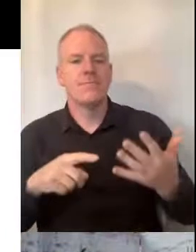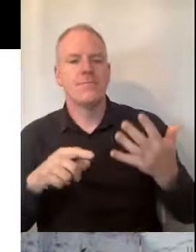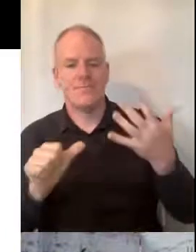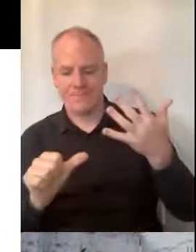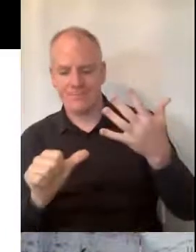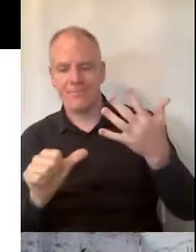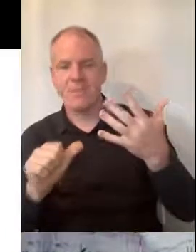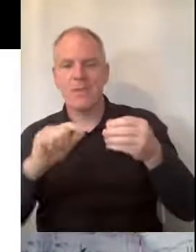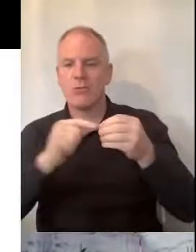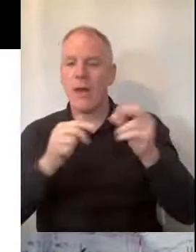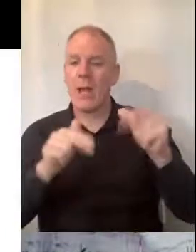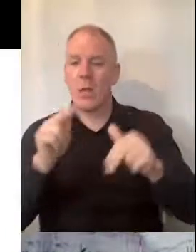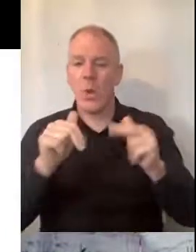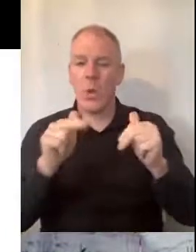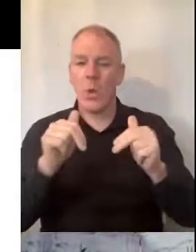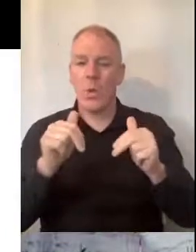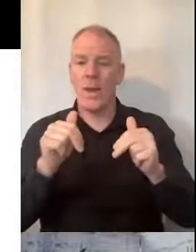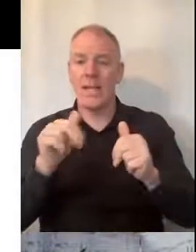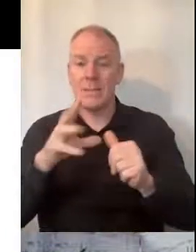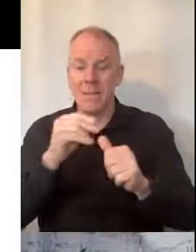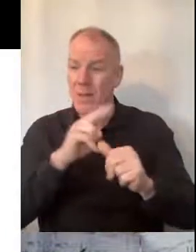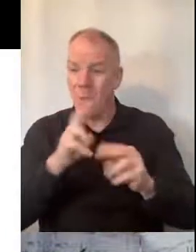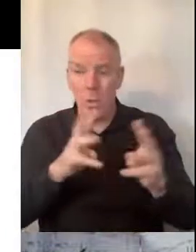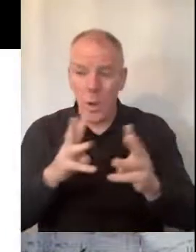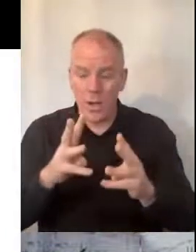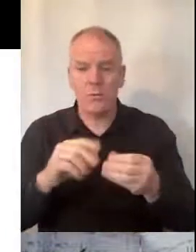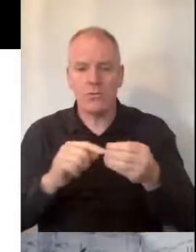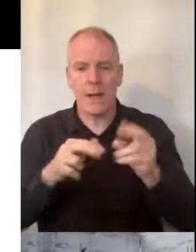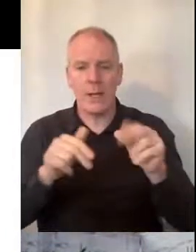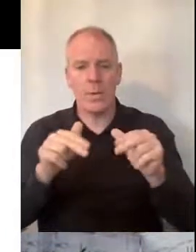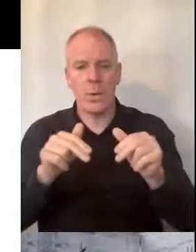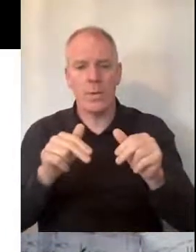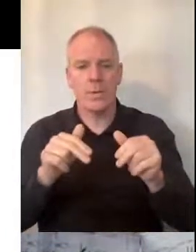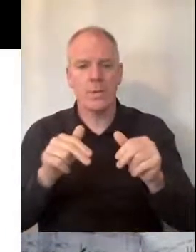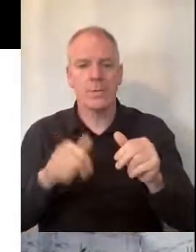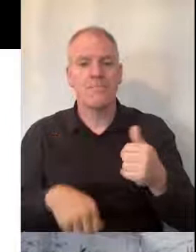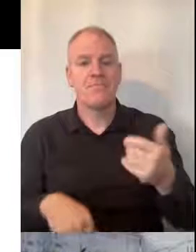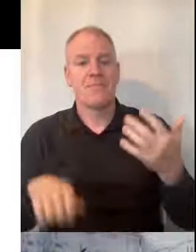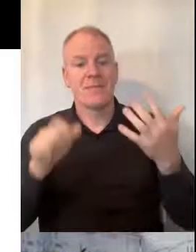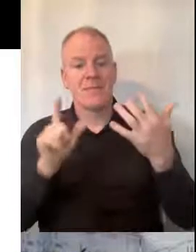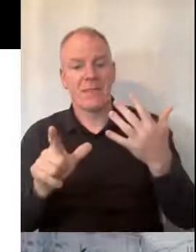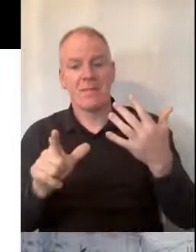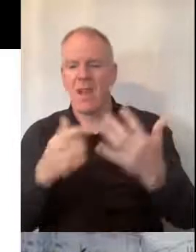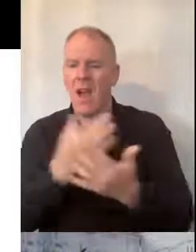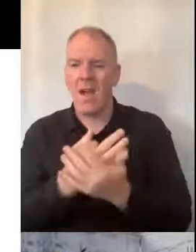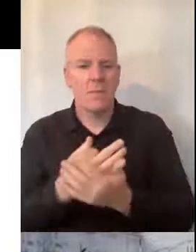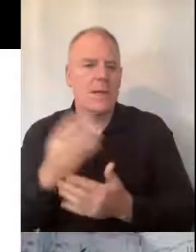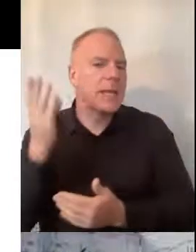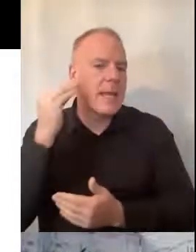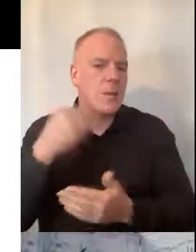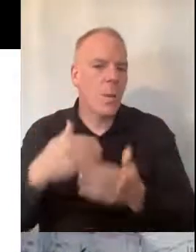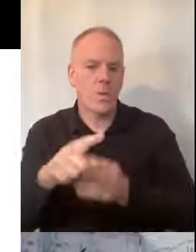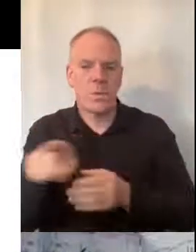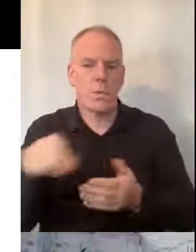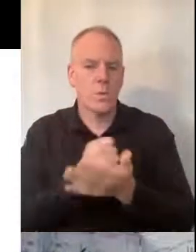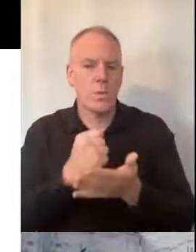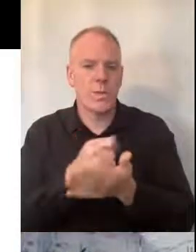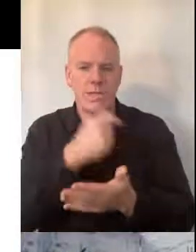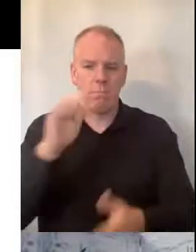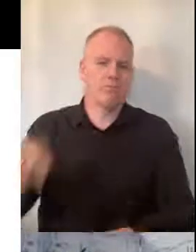especially when something is not working and often not listening like not actively listening to our learners and and you know, excluding people,